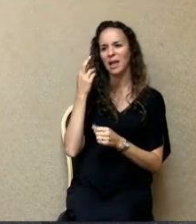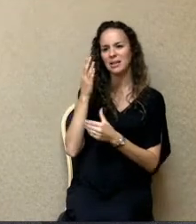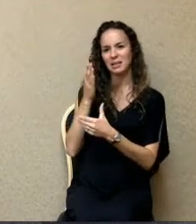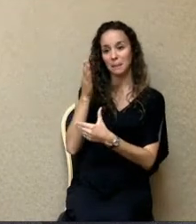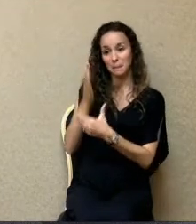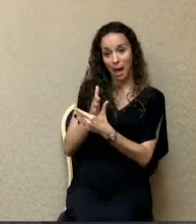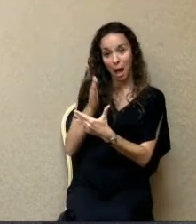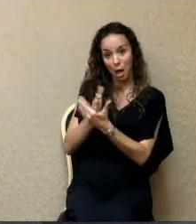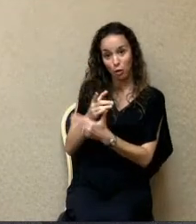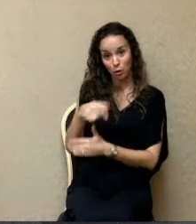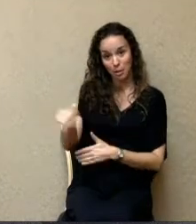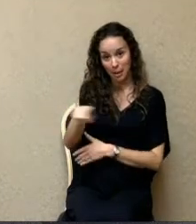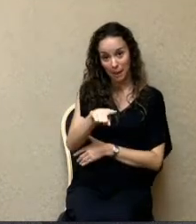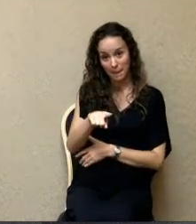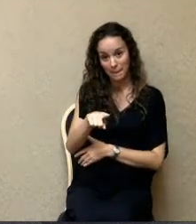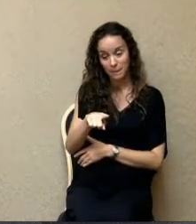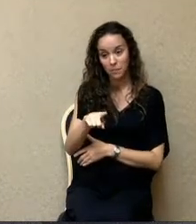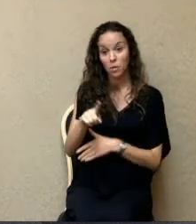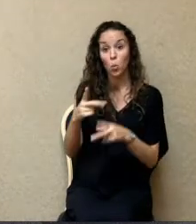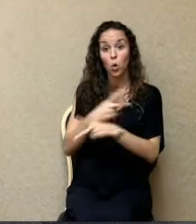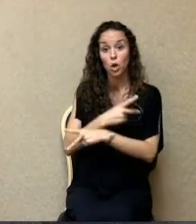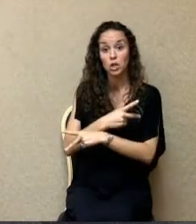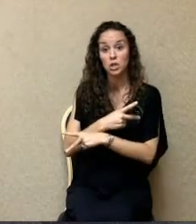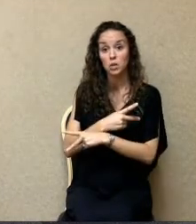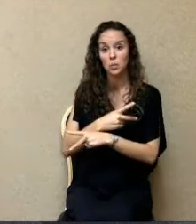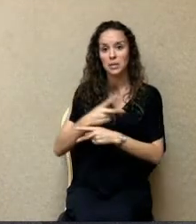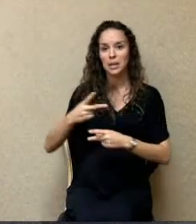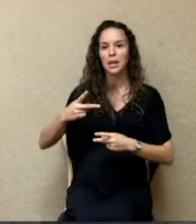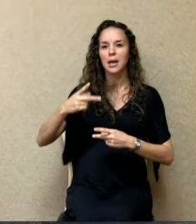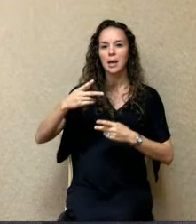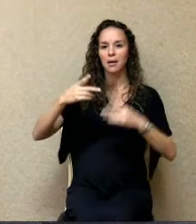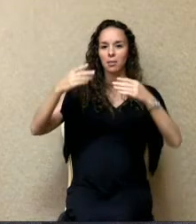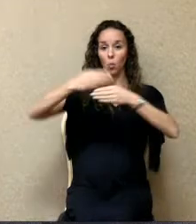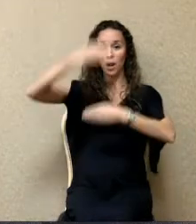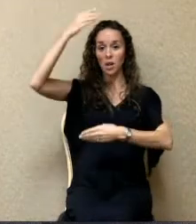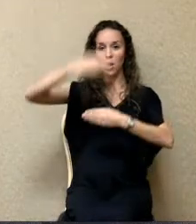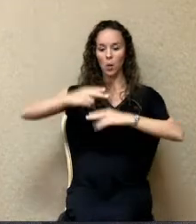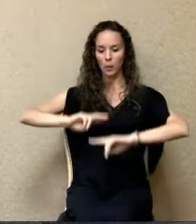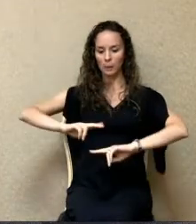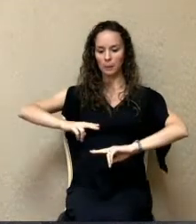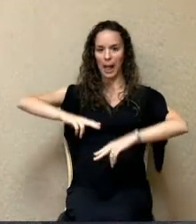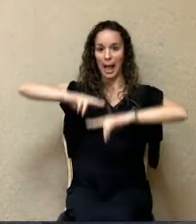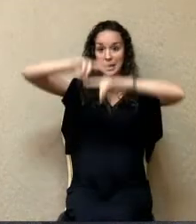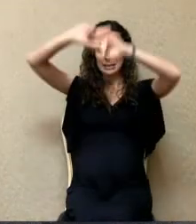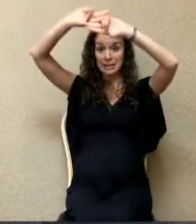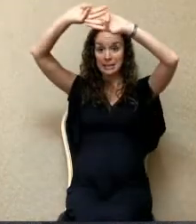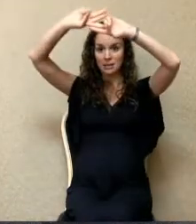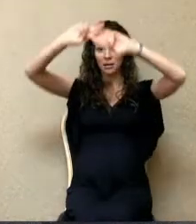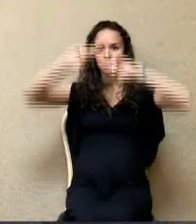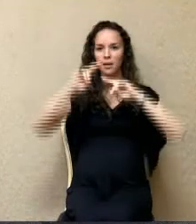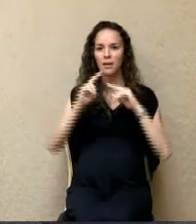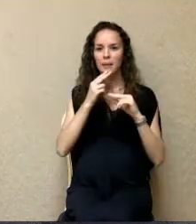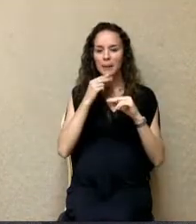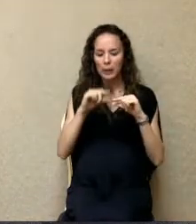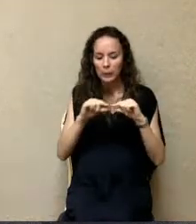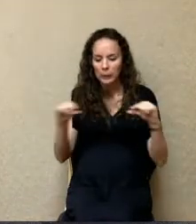biggest thing that I saw bother them was the mini-blinds because they're not perfect, right? And they're bent.